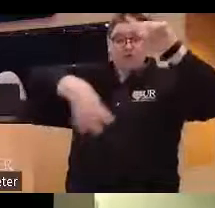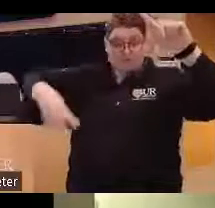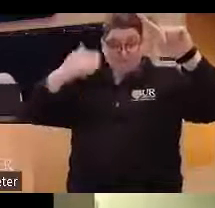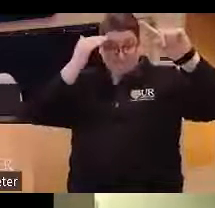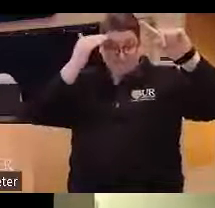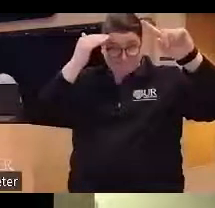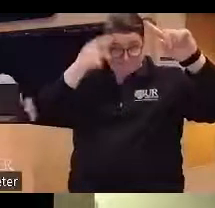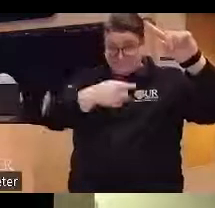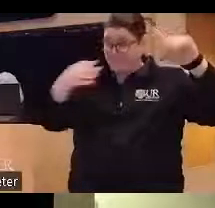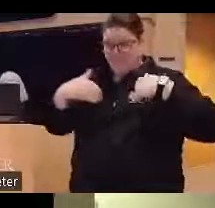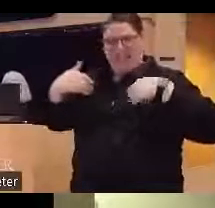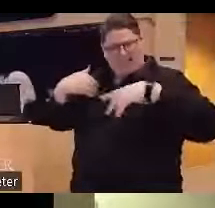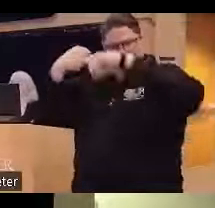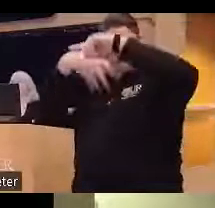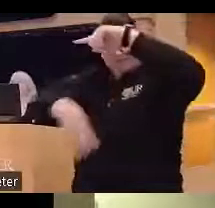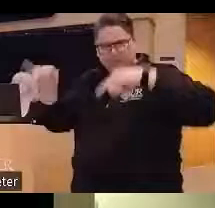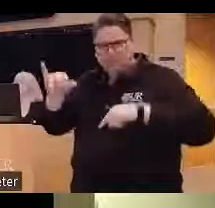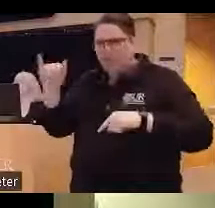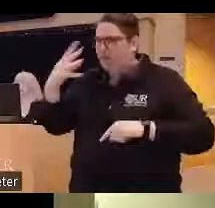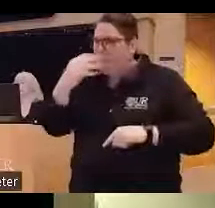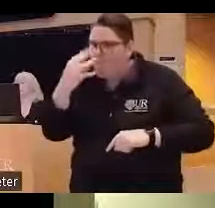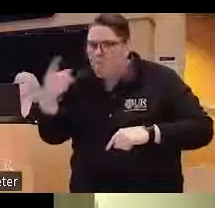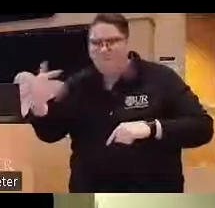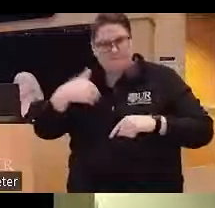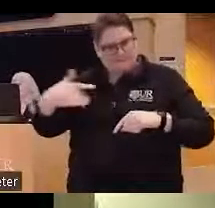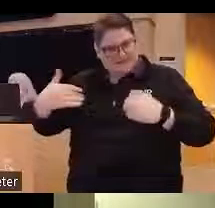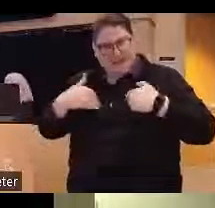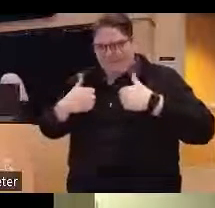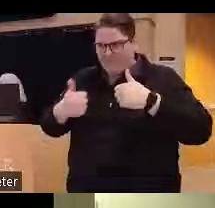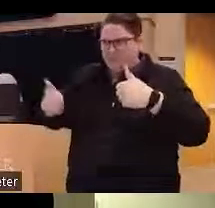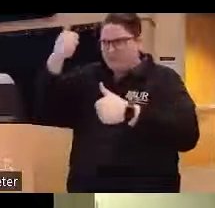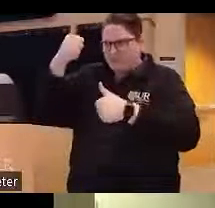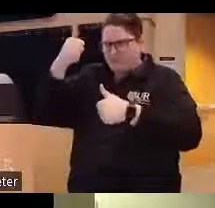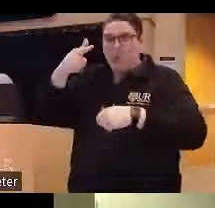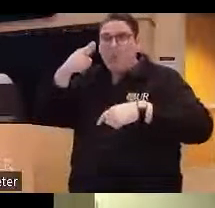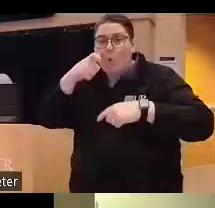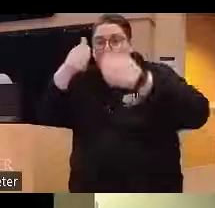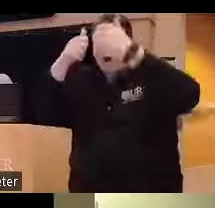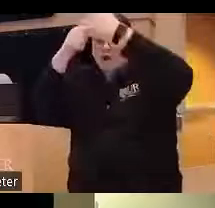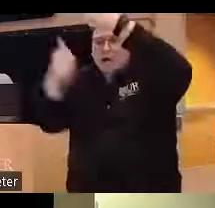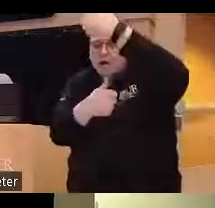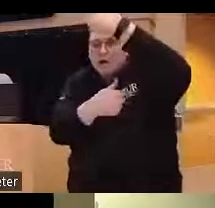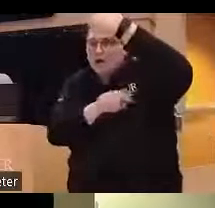species of wolves or any other groups of animals the ones that are subordinate um really have